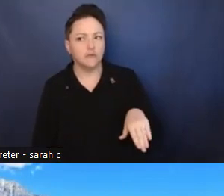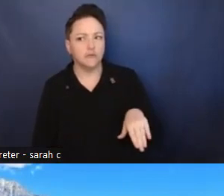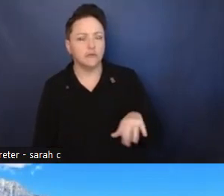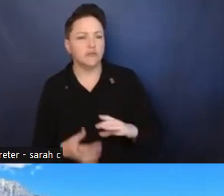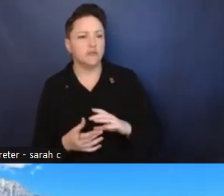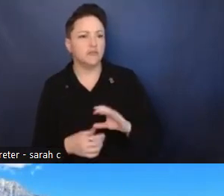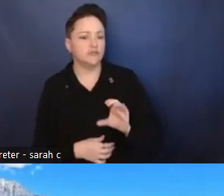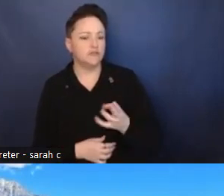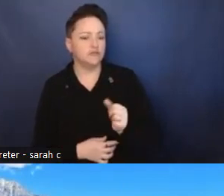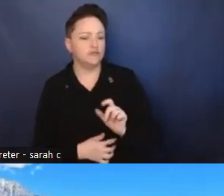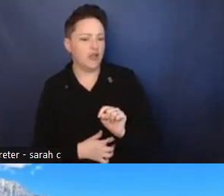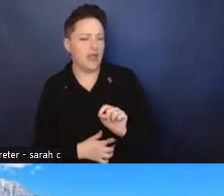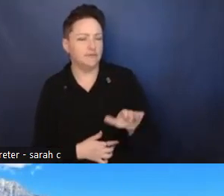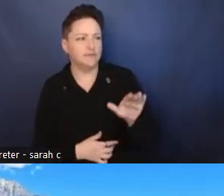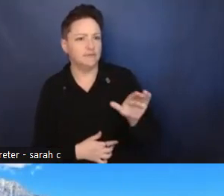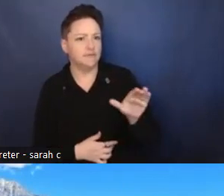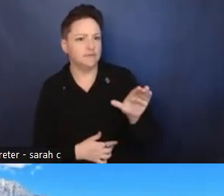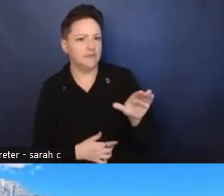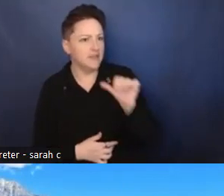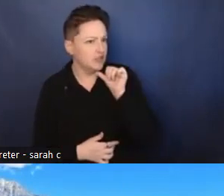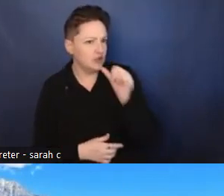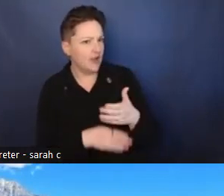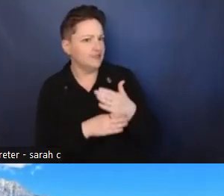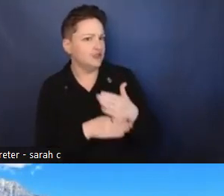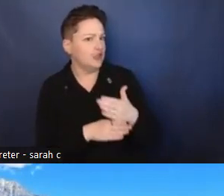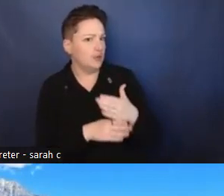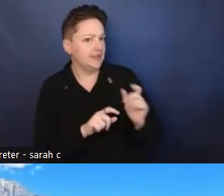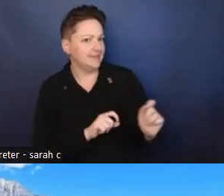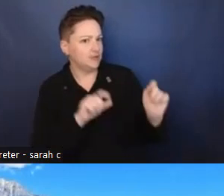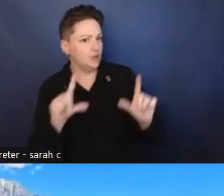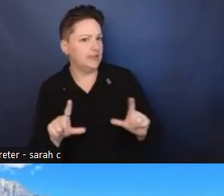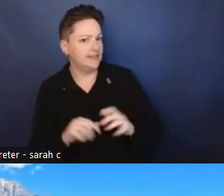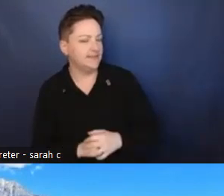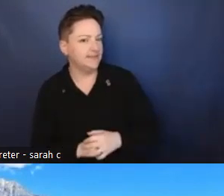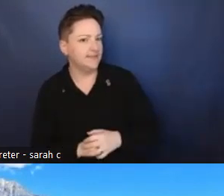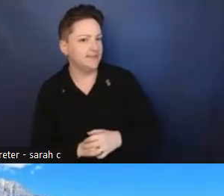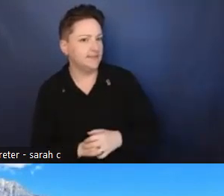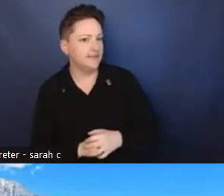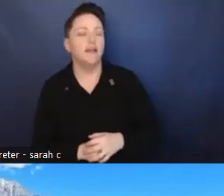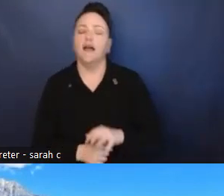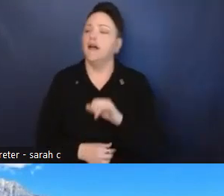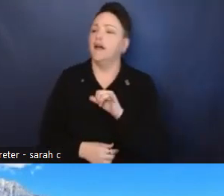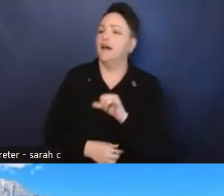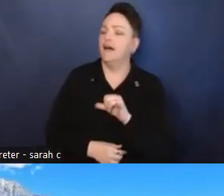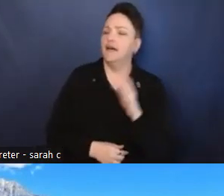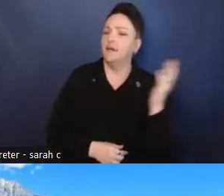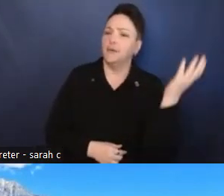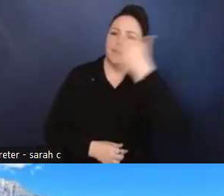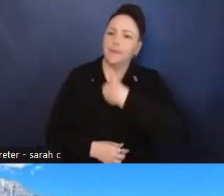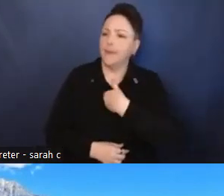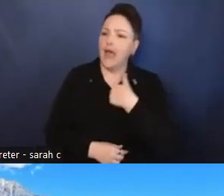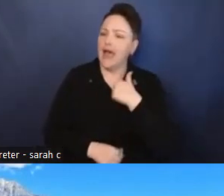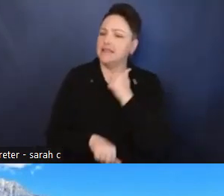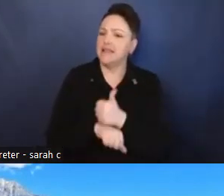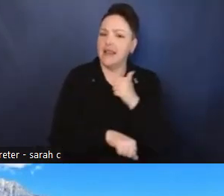So am I yeah. I’m just realizing I don't think I set everything up and I didn't share my